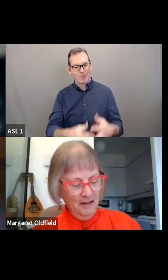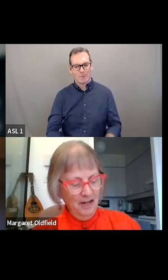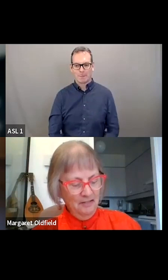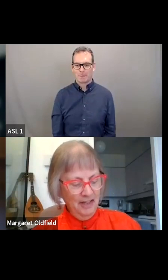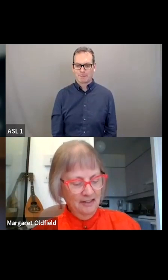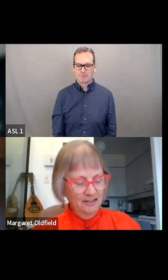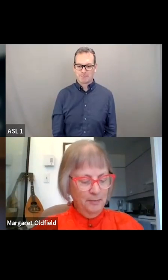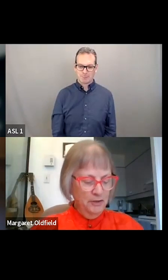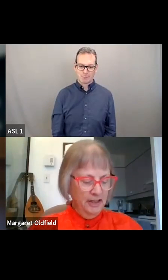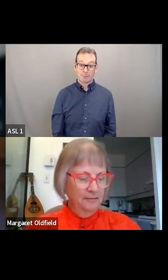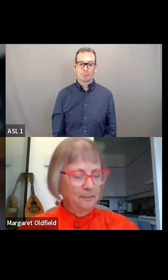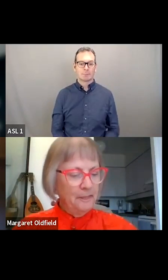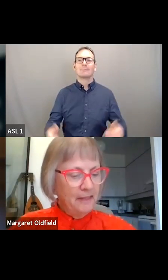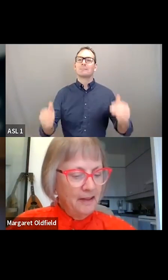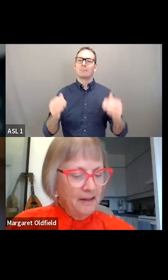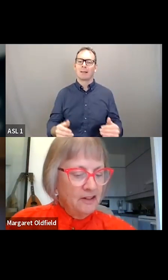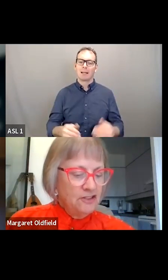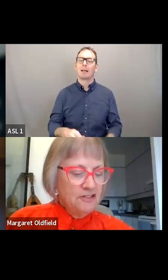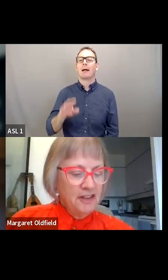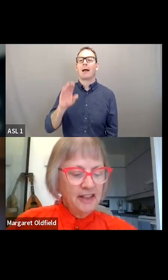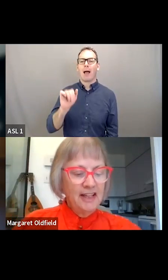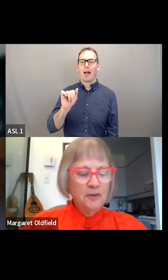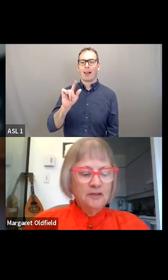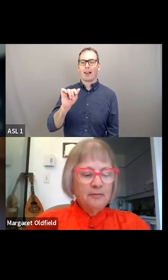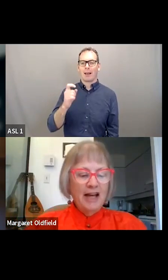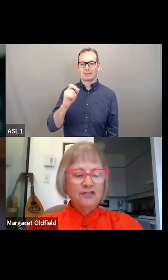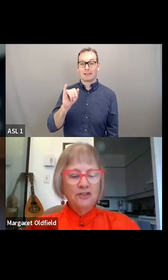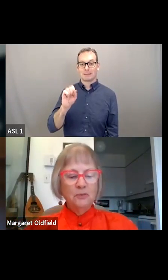now we have Alexis Buettgen she's affiliated with McMaster